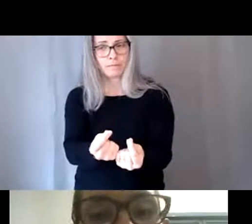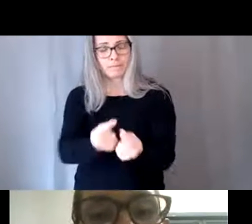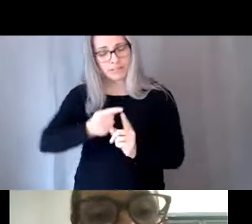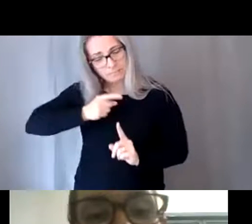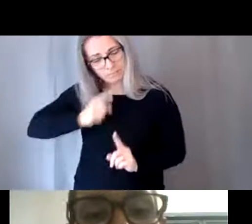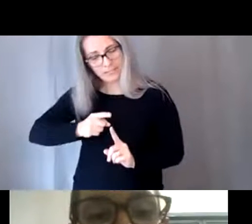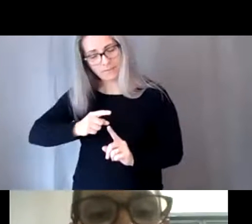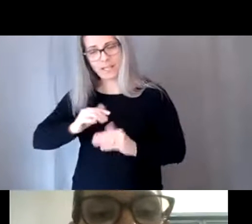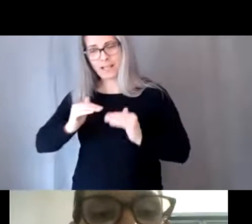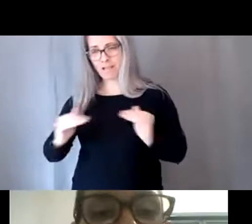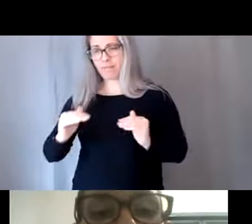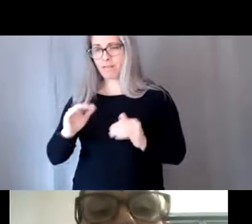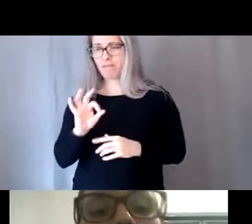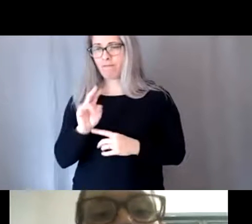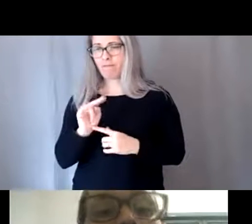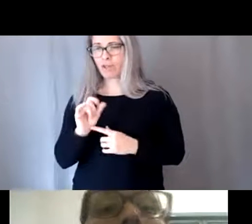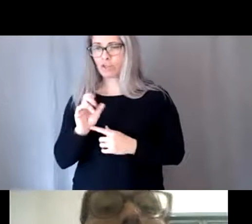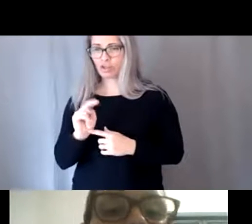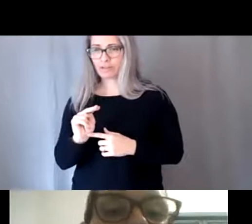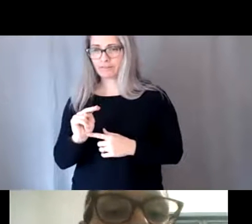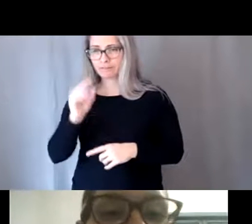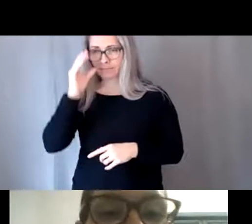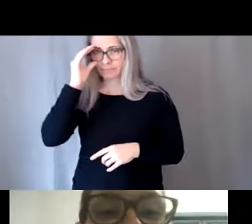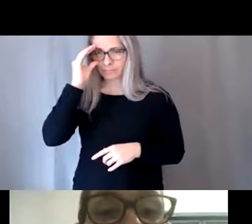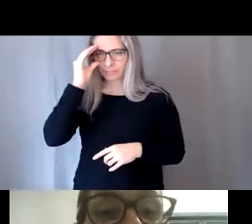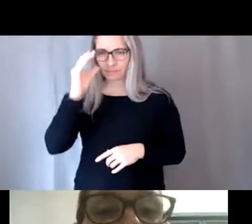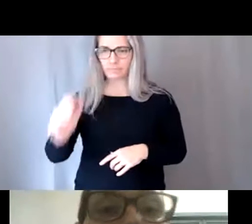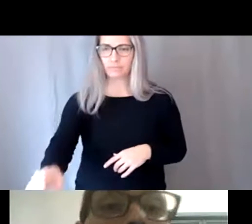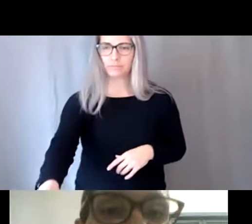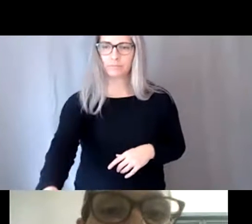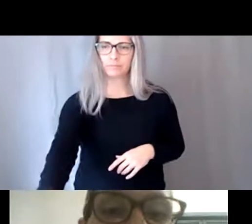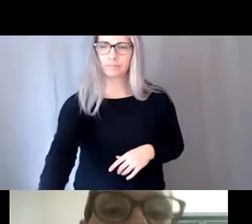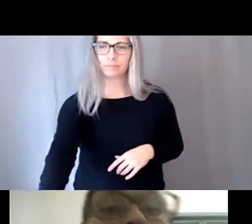treatments based on what individuals can actually do in their real domains